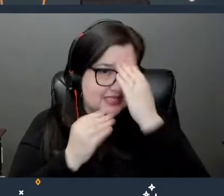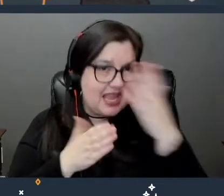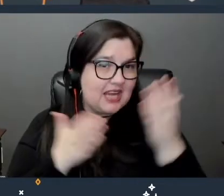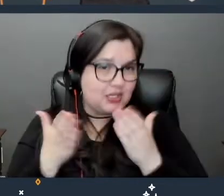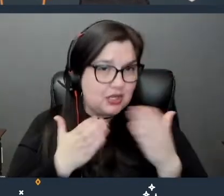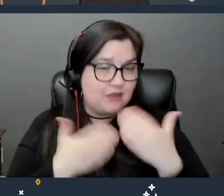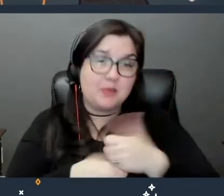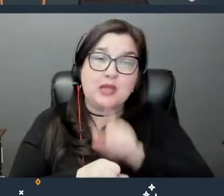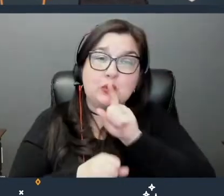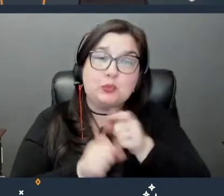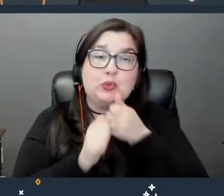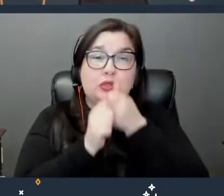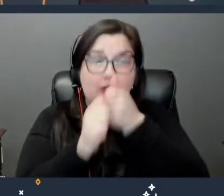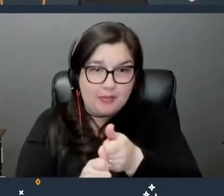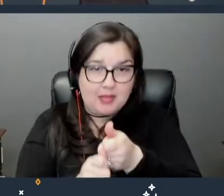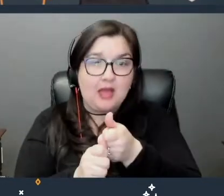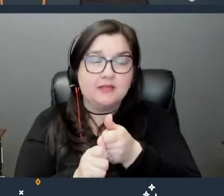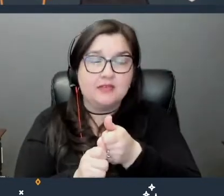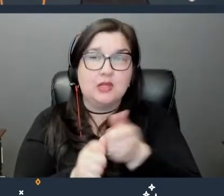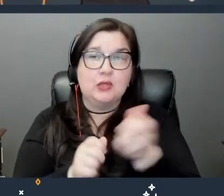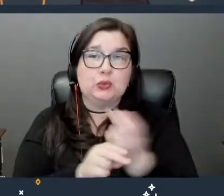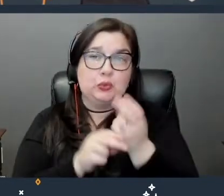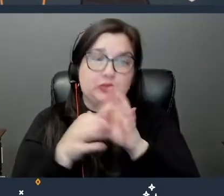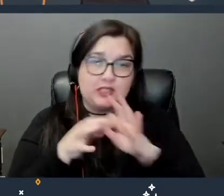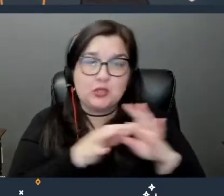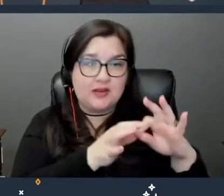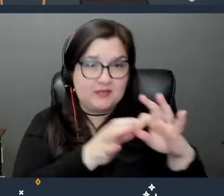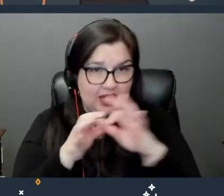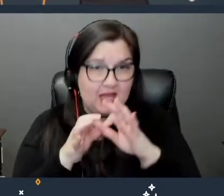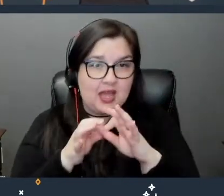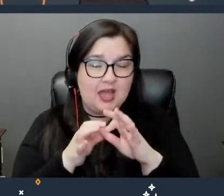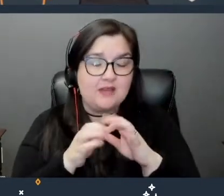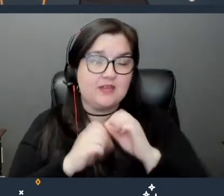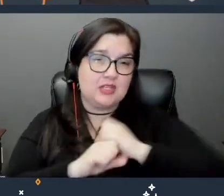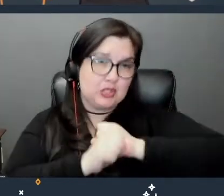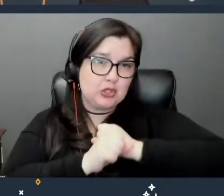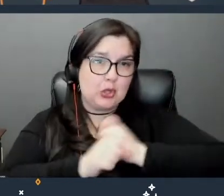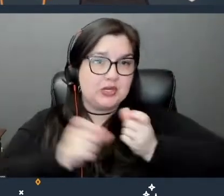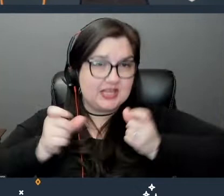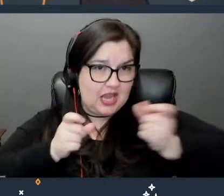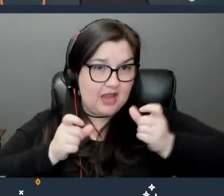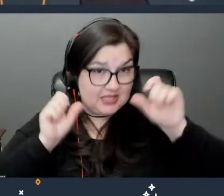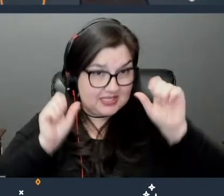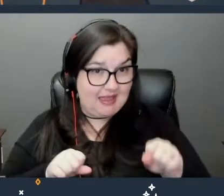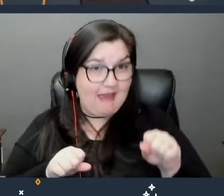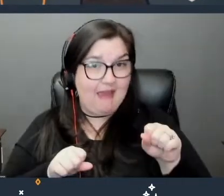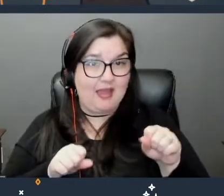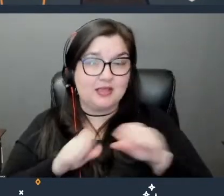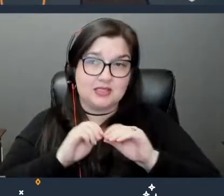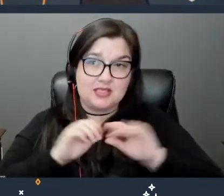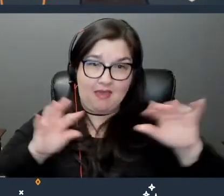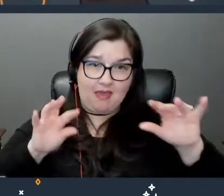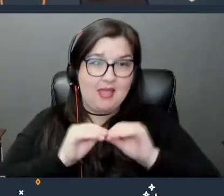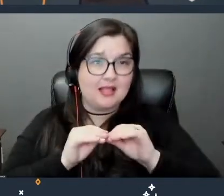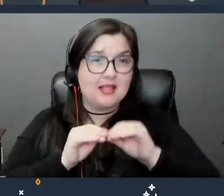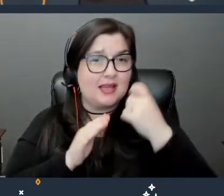via unified data access, security, and governance. All of this you can do while scaling at a low cost, without compromising performance,